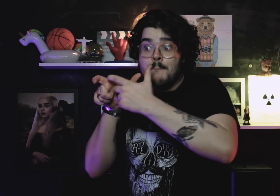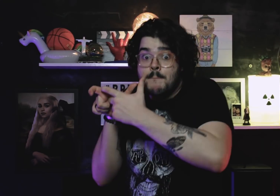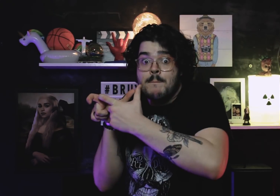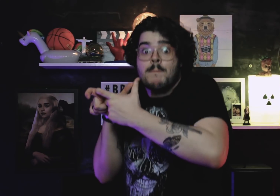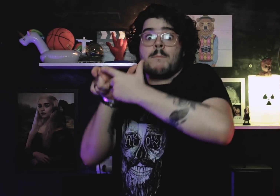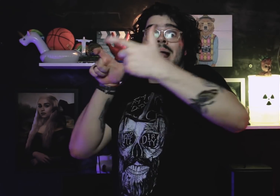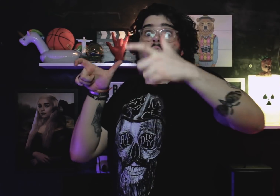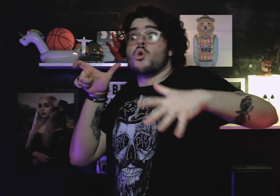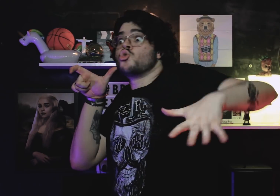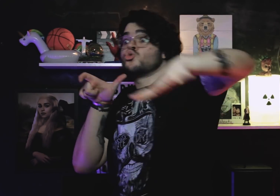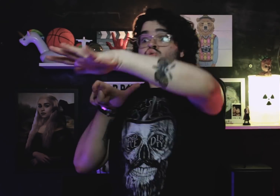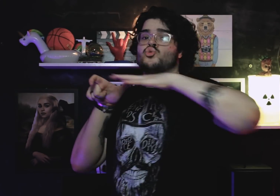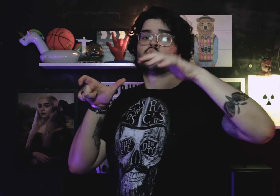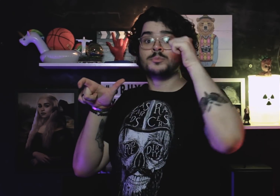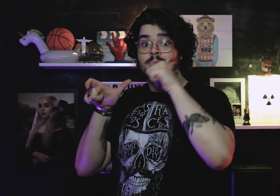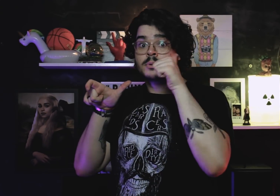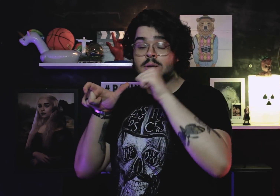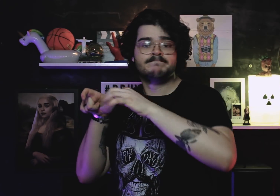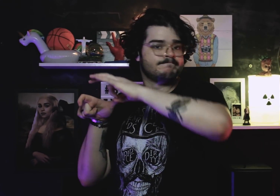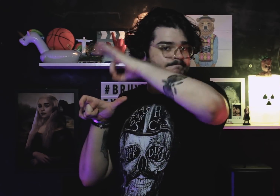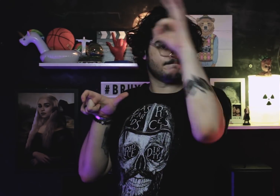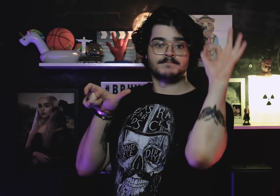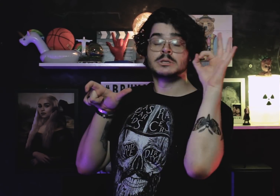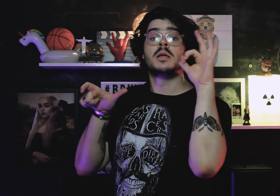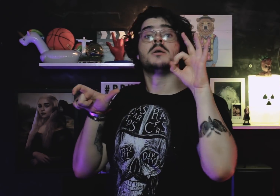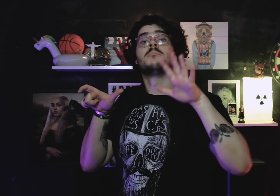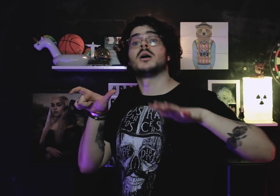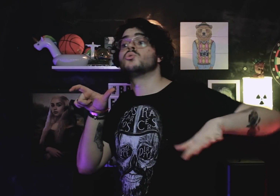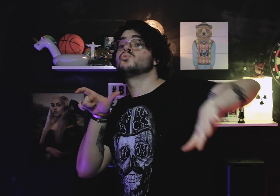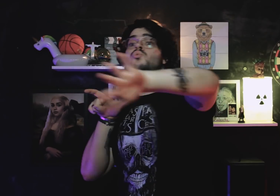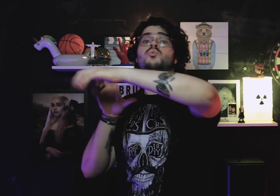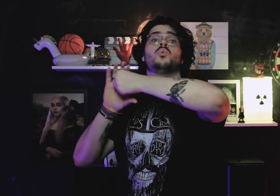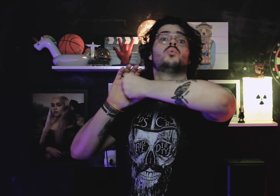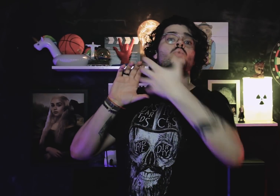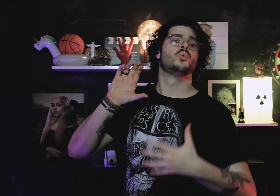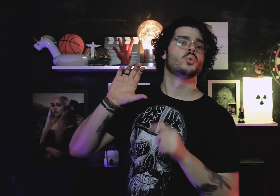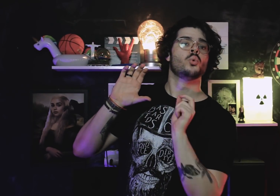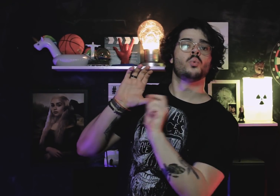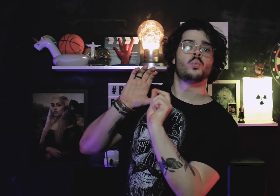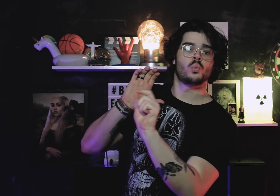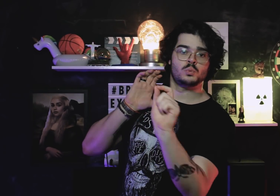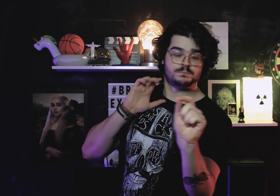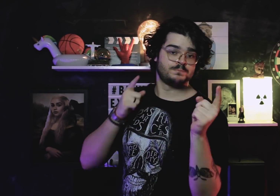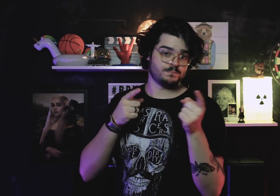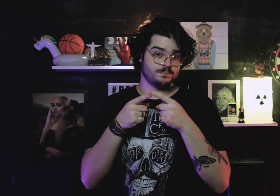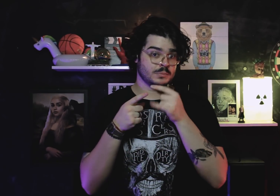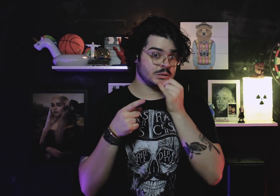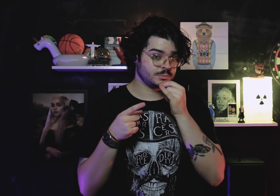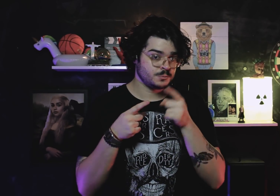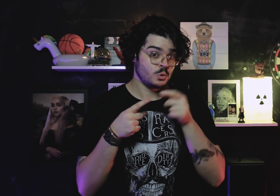In general these innocent women were ...